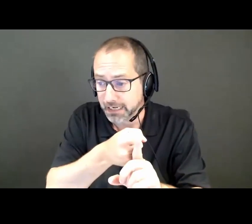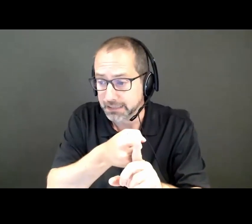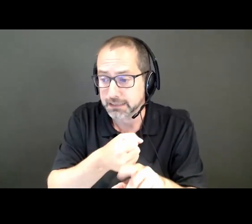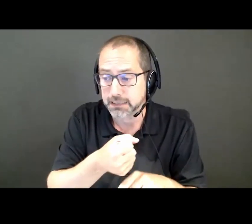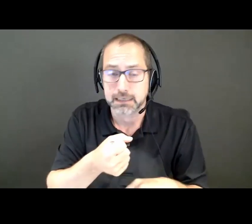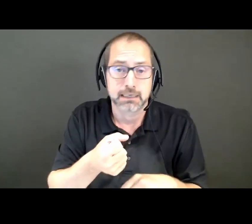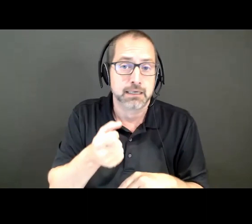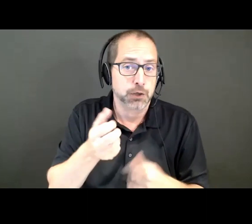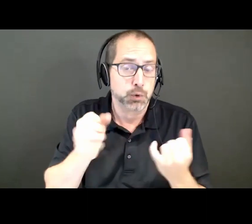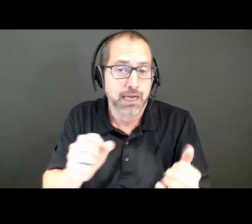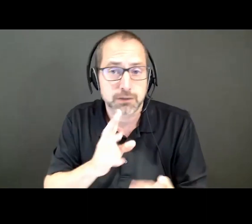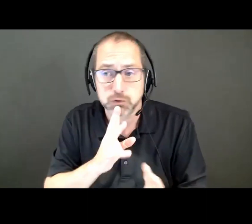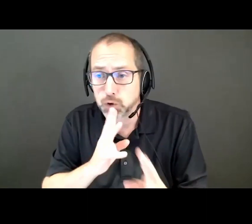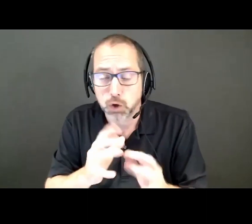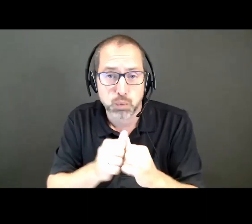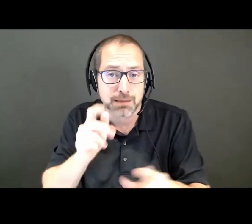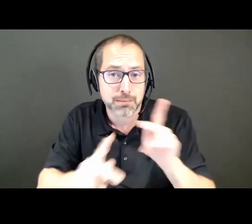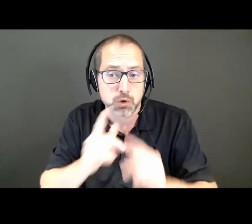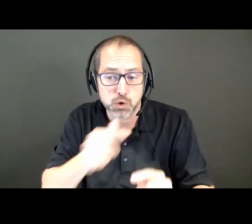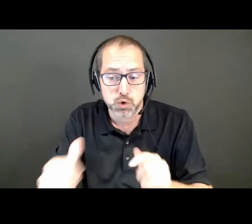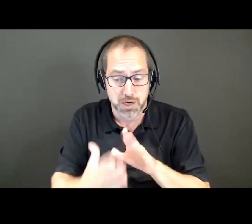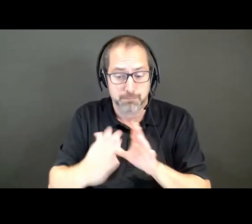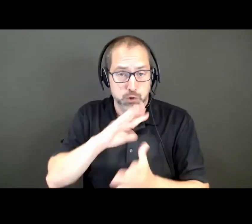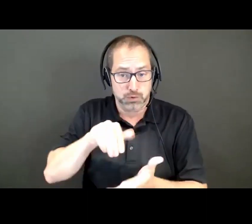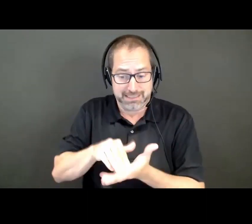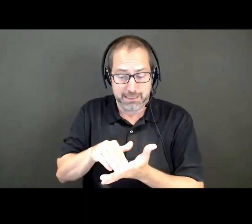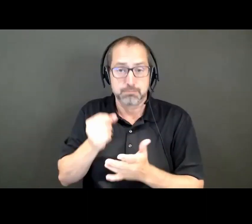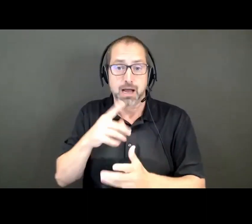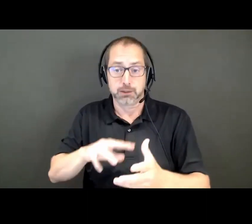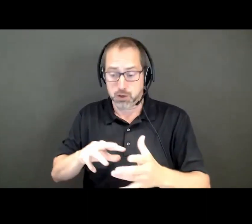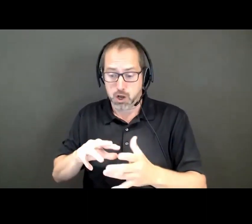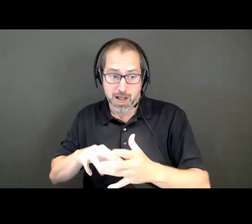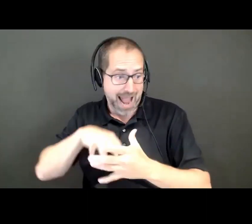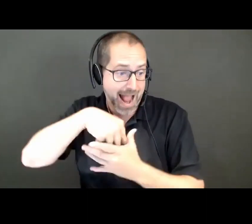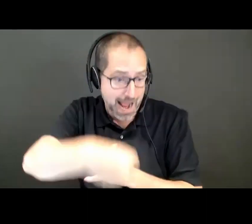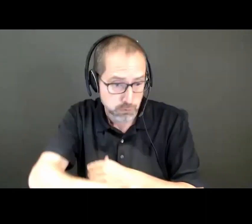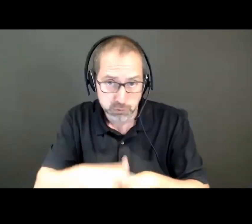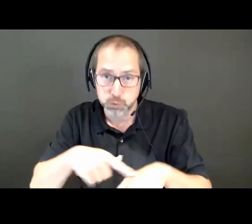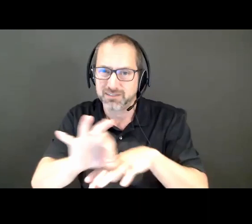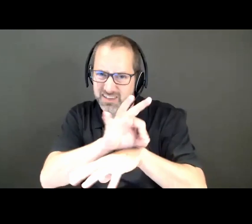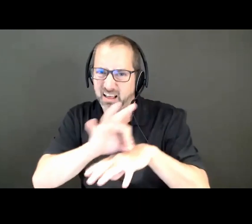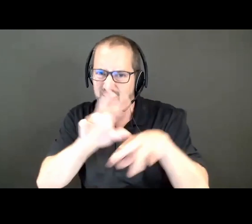that come to the center. But to go to the field, okay, to go directly - I don't like to use it,